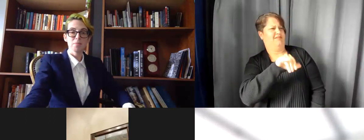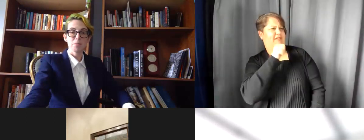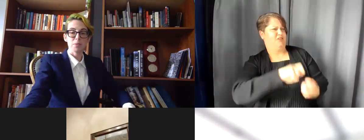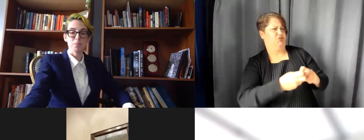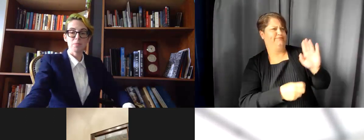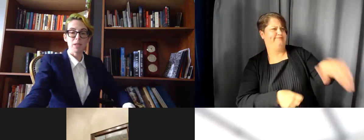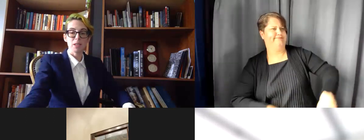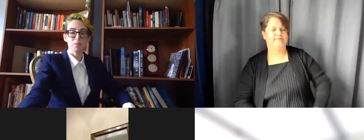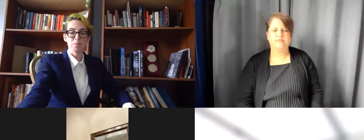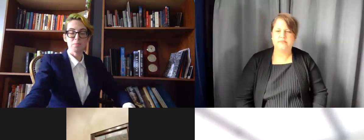Farrah Garland: but like